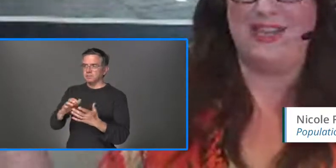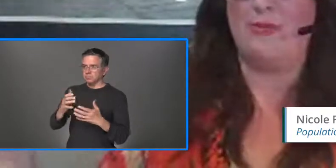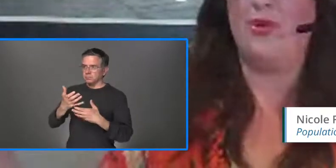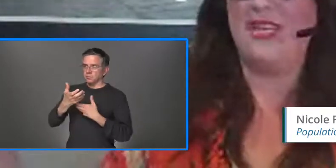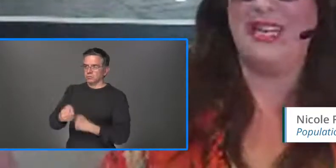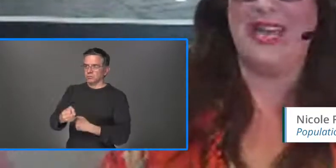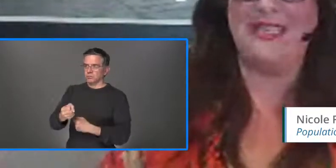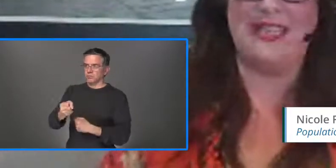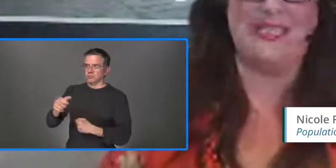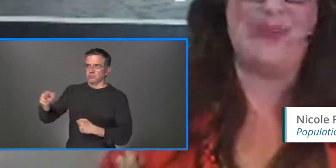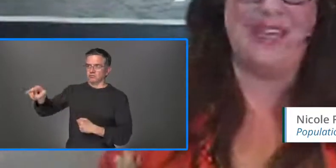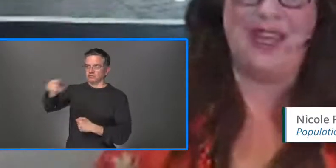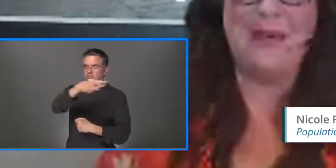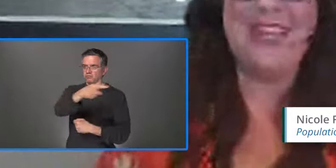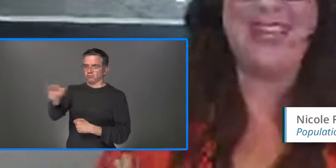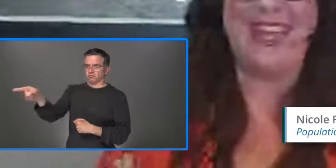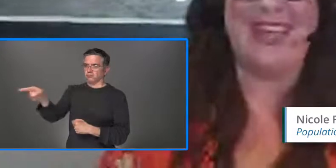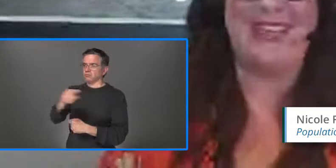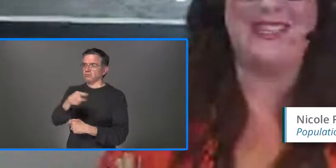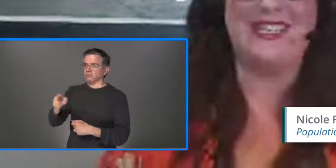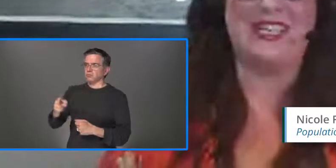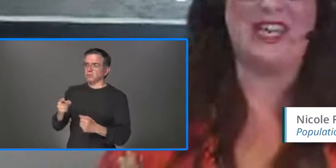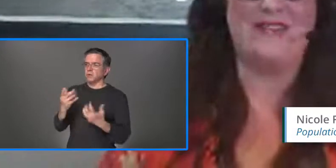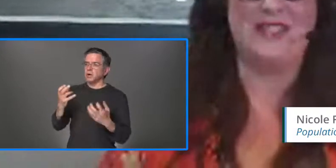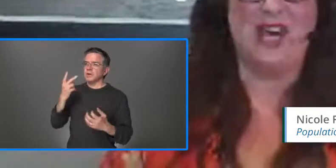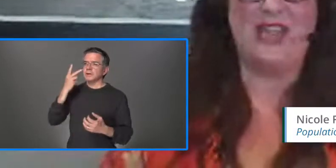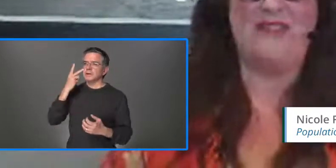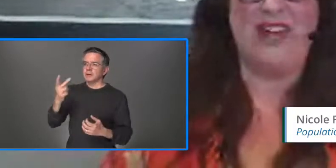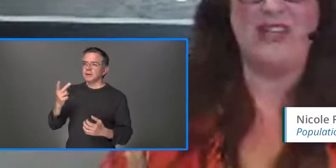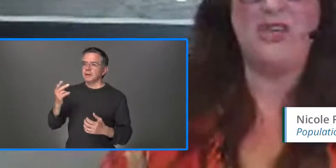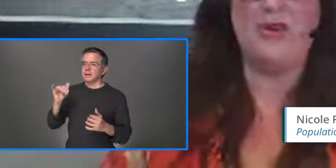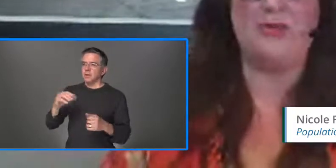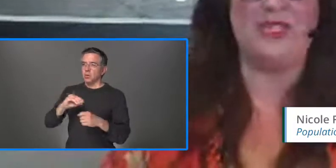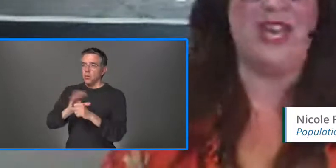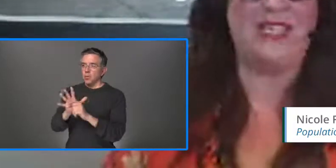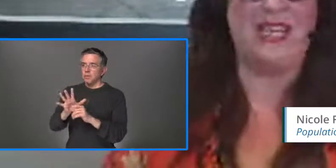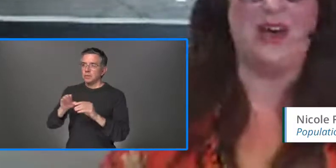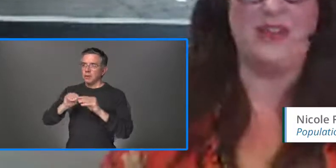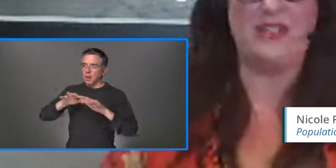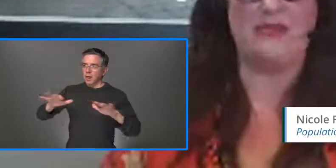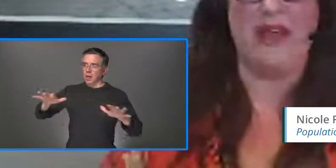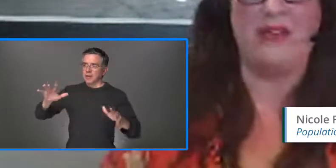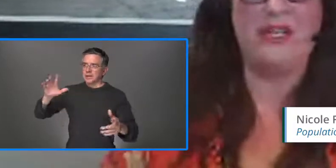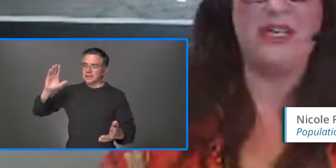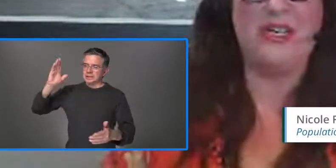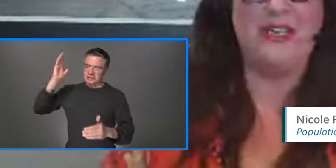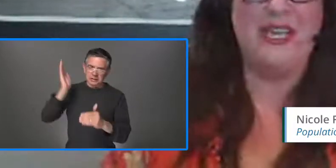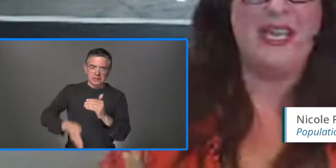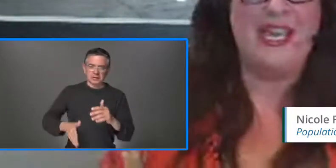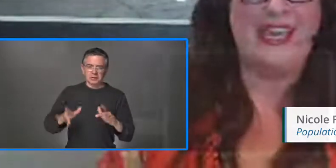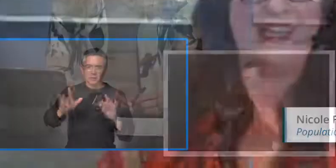you know, putting an end to this pandemic, and kind of saw the value in protecting others around her.